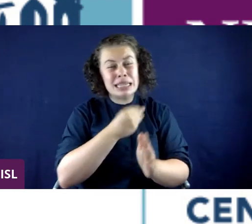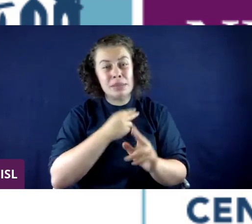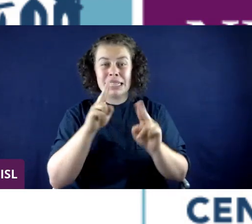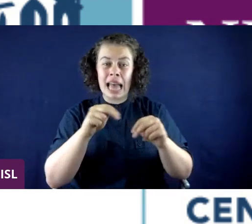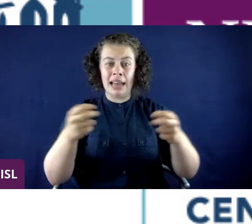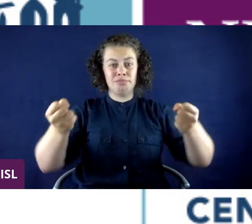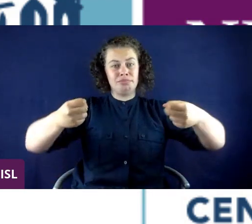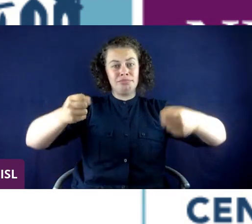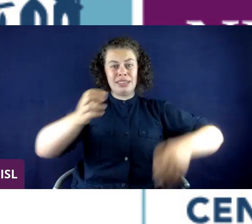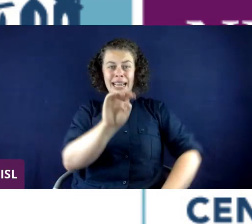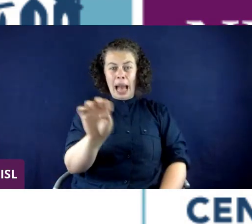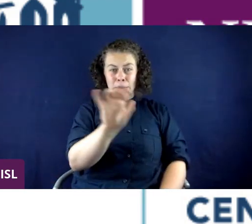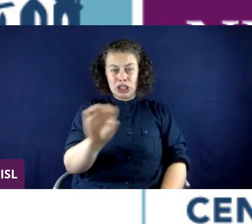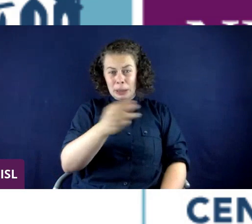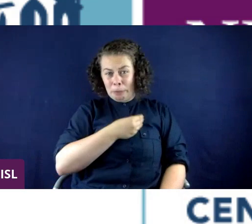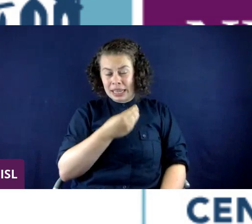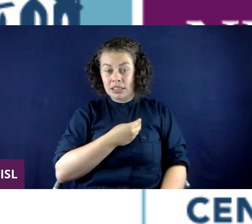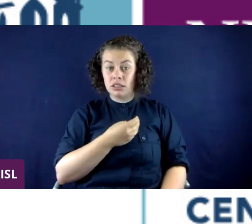Has there been a request for closed captioning?